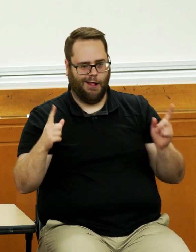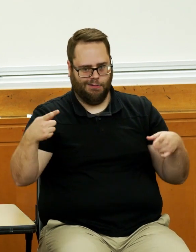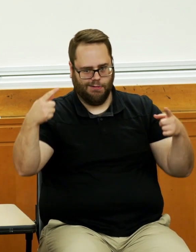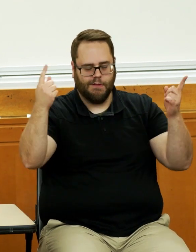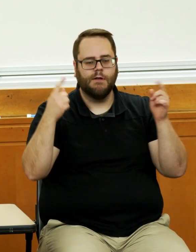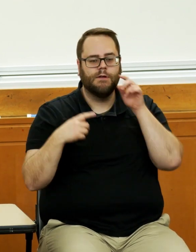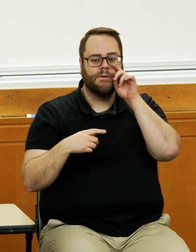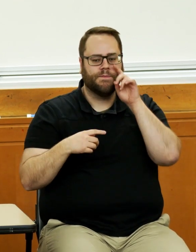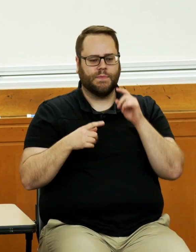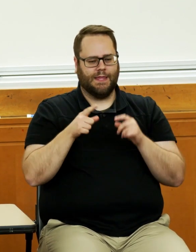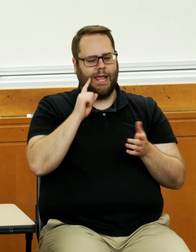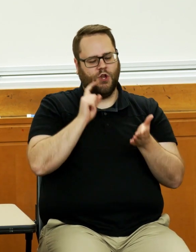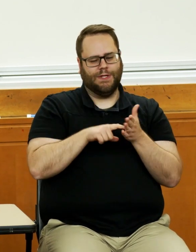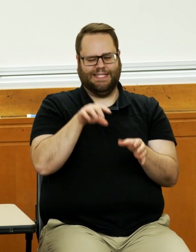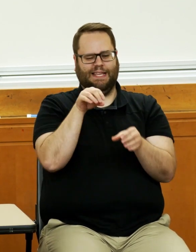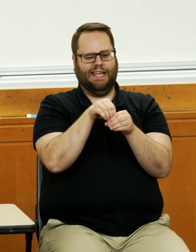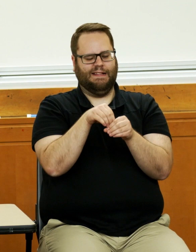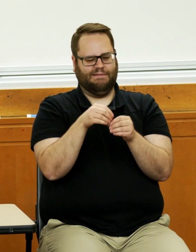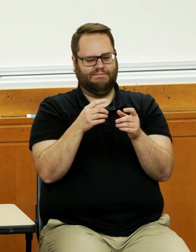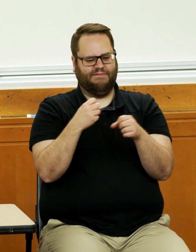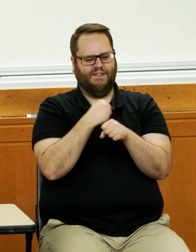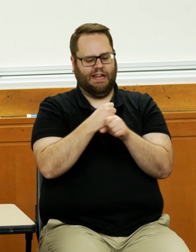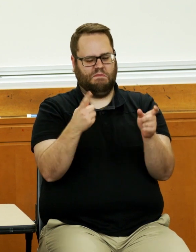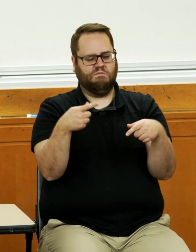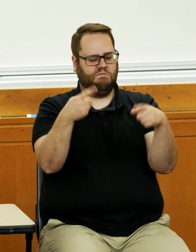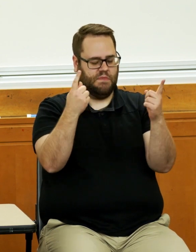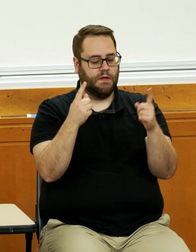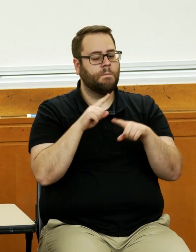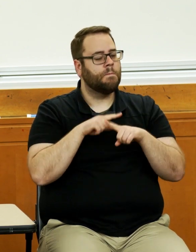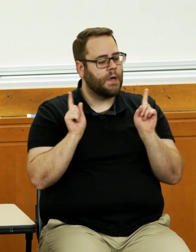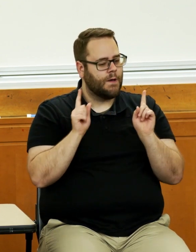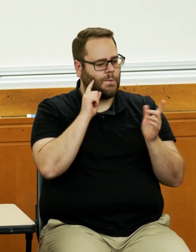notice the infighting, if you will, but they also notice that both groups needed the other